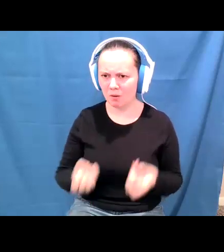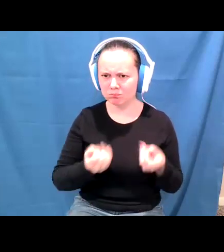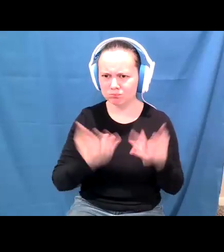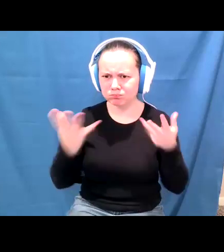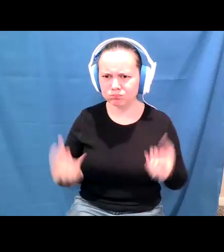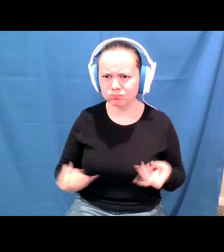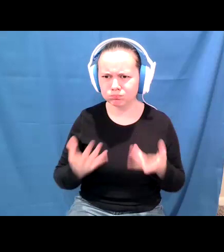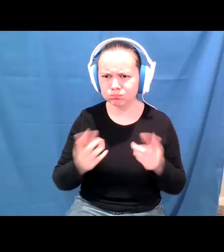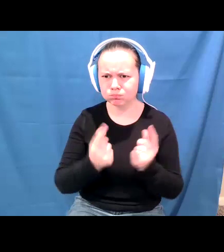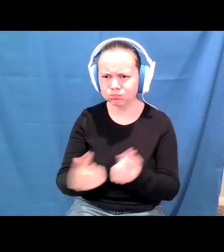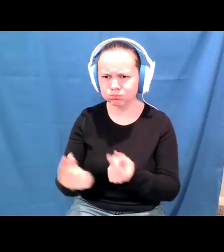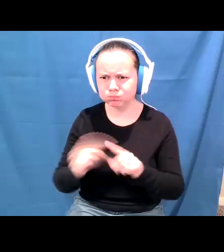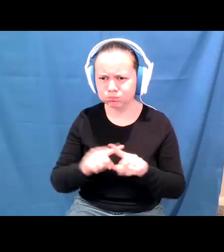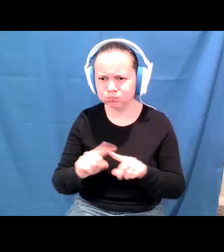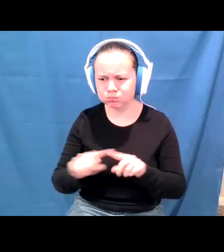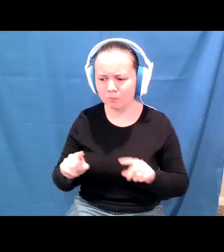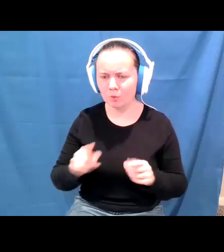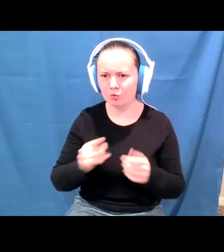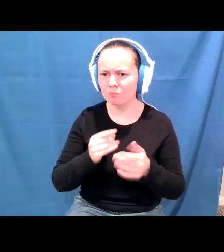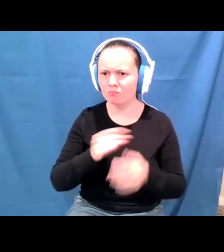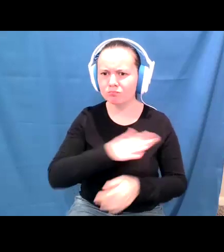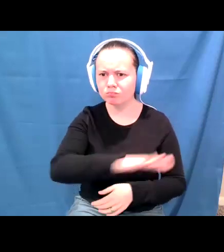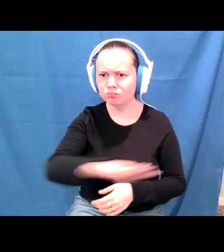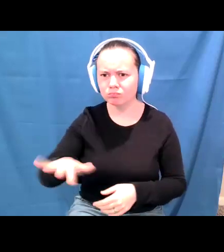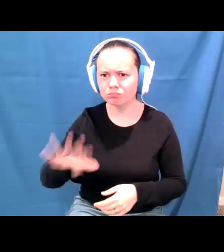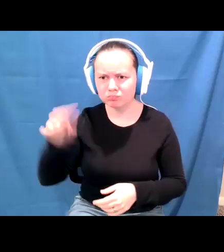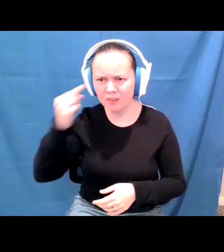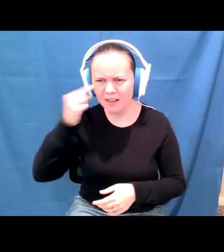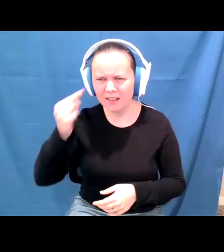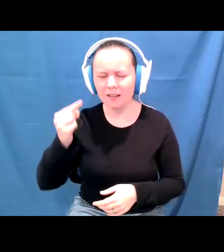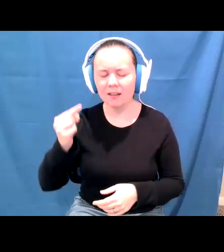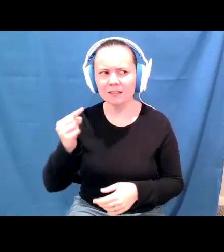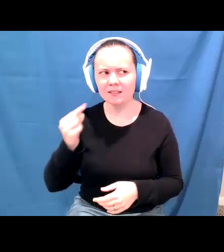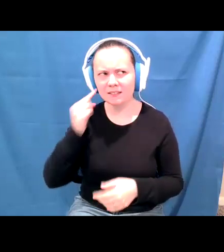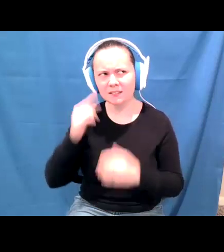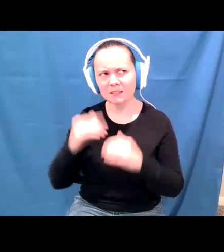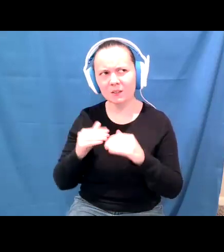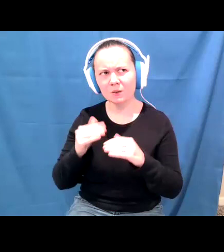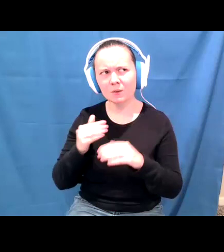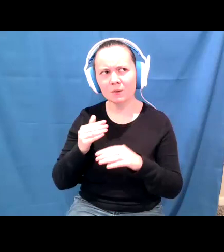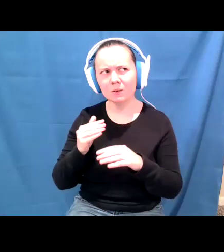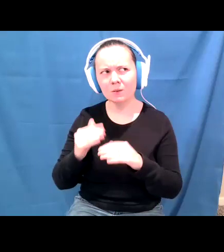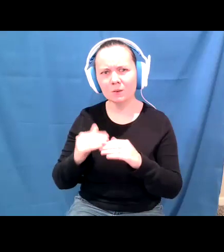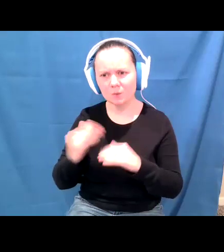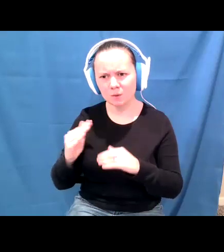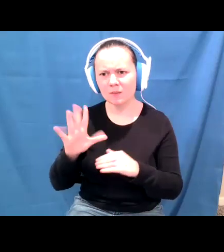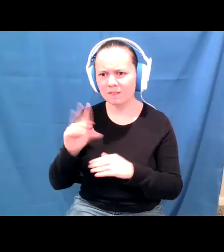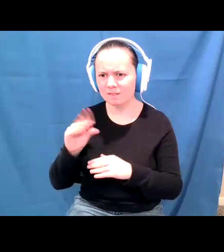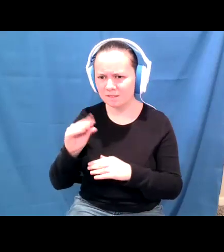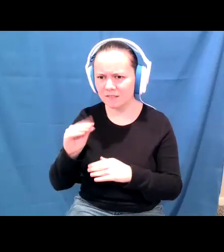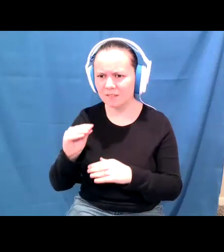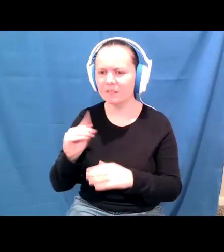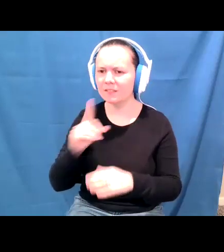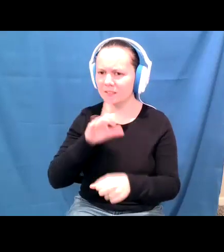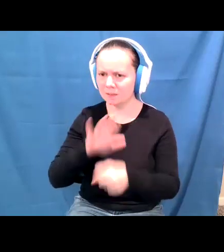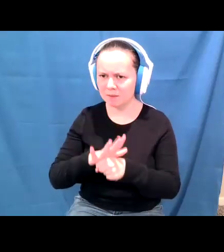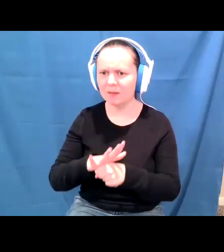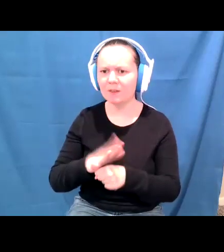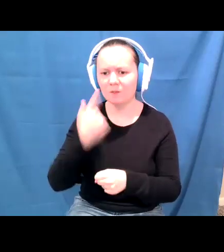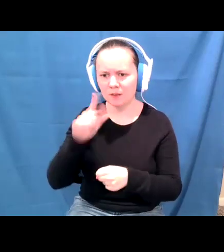and commitments across the government. I think it's over 50 commitments actually in the first ever care EO.